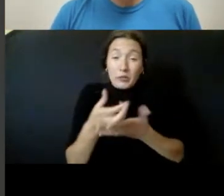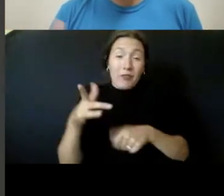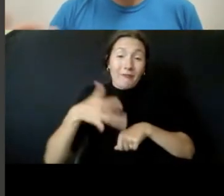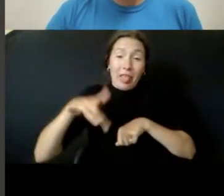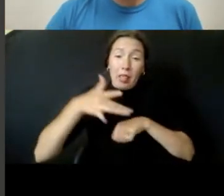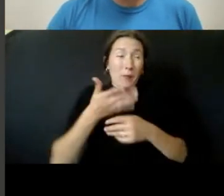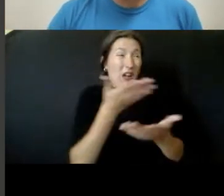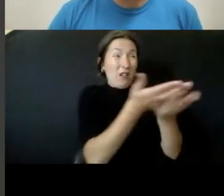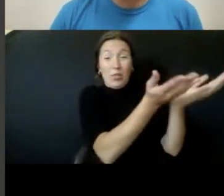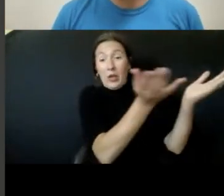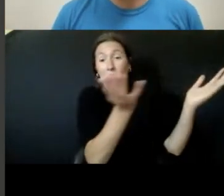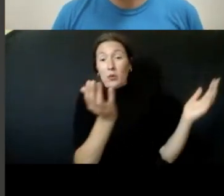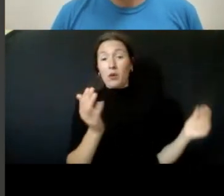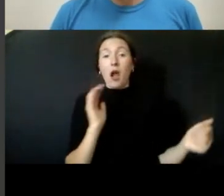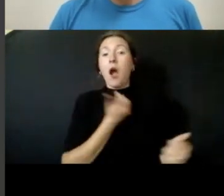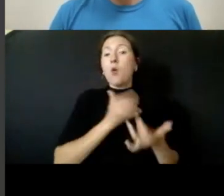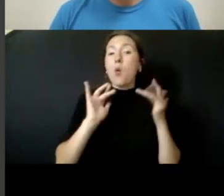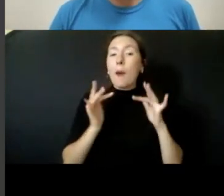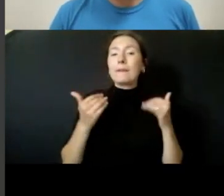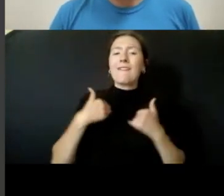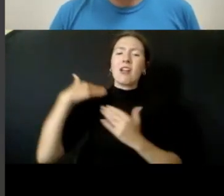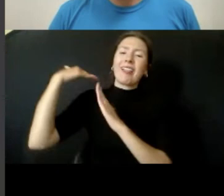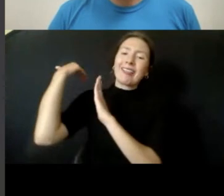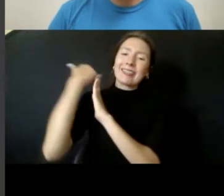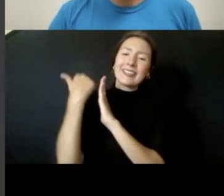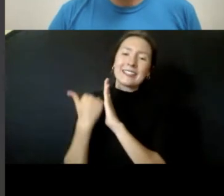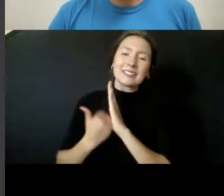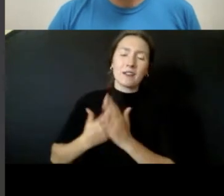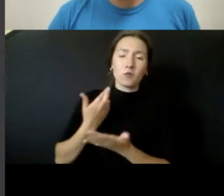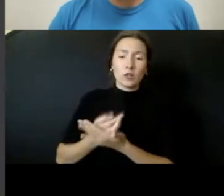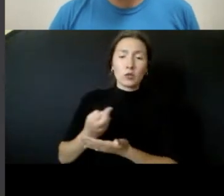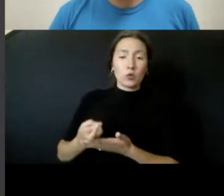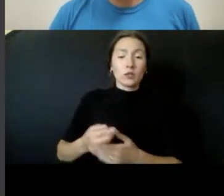last year that is that needs significant improvement but it's still decent so if you